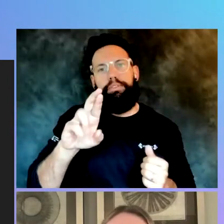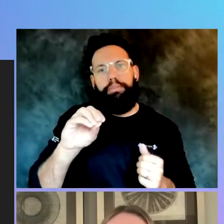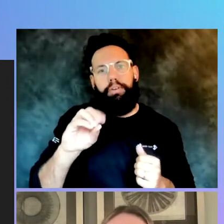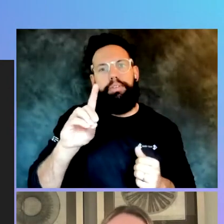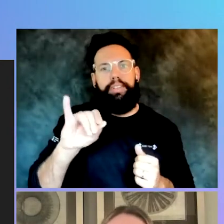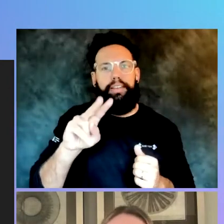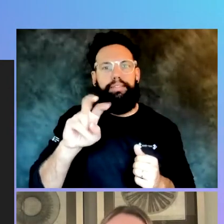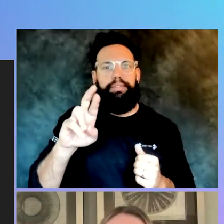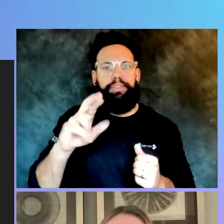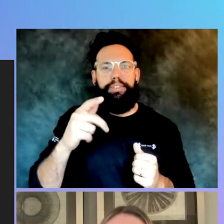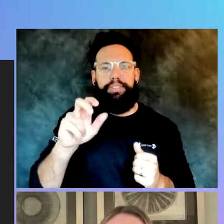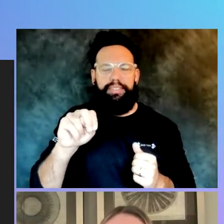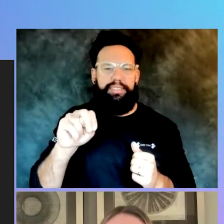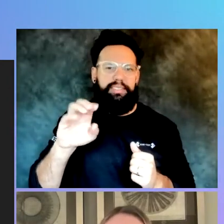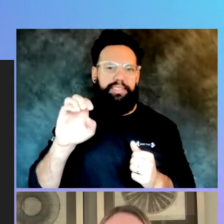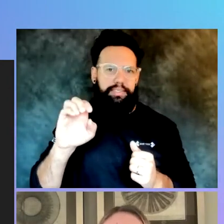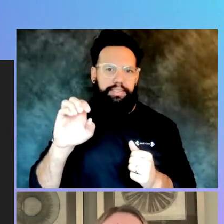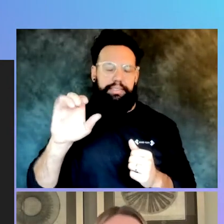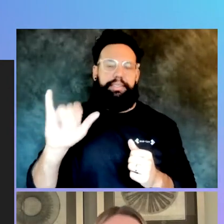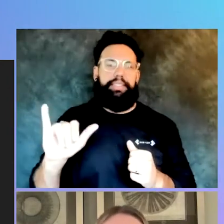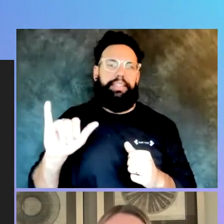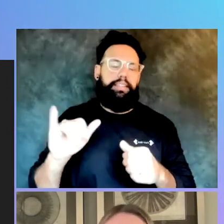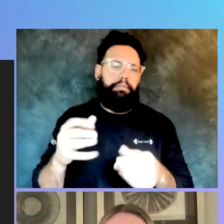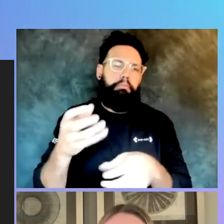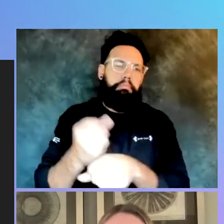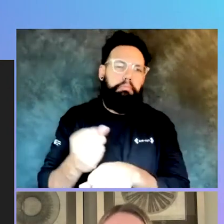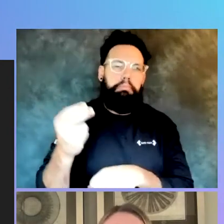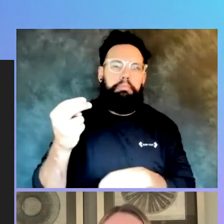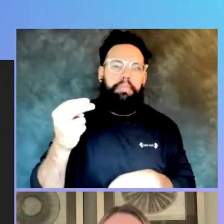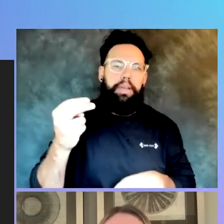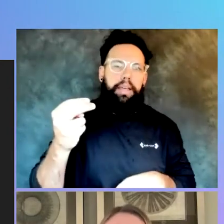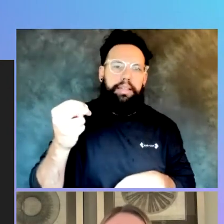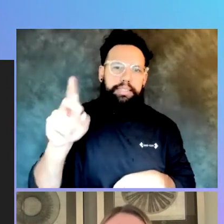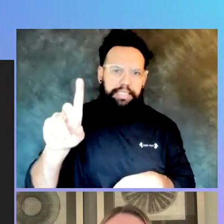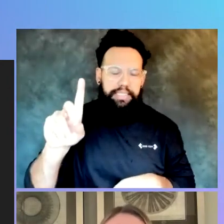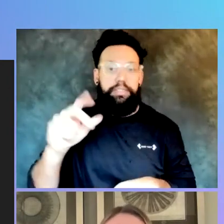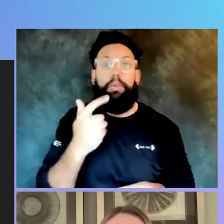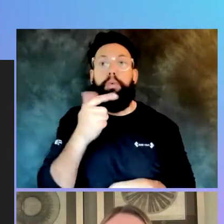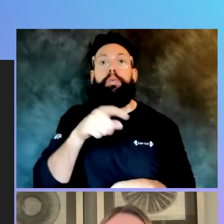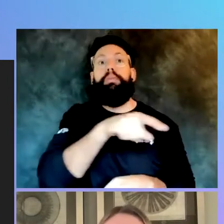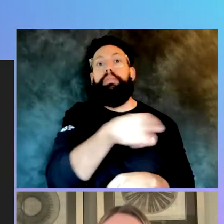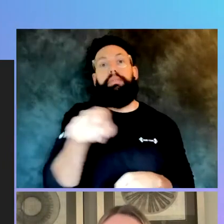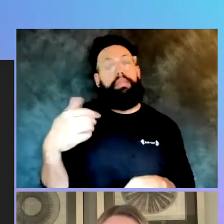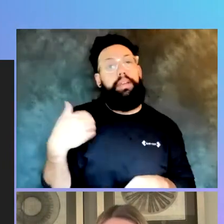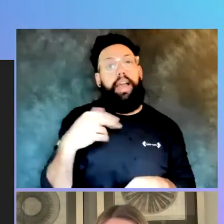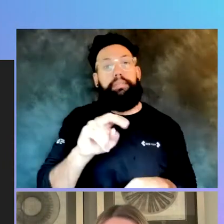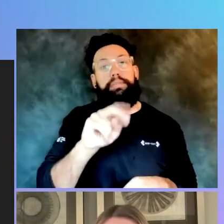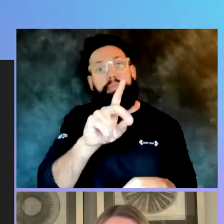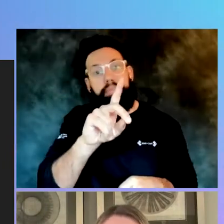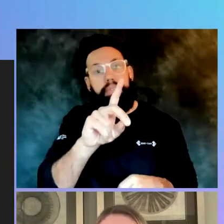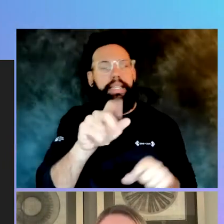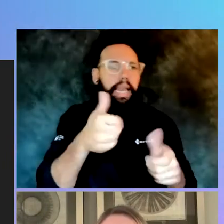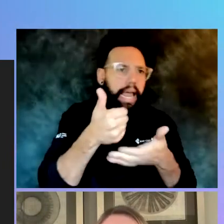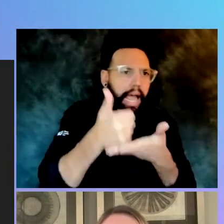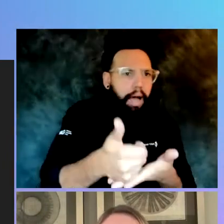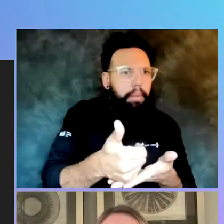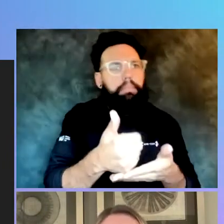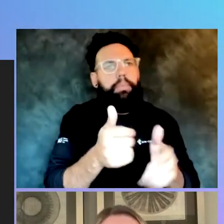can be particularly beneficial for individual with neuro divergences because it offers support in navigating coding